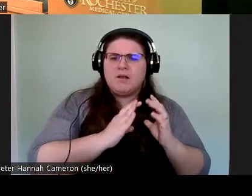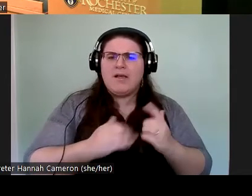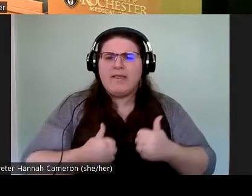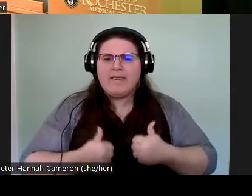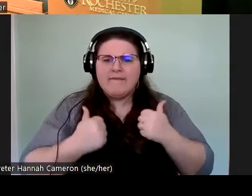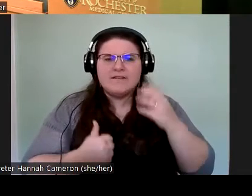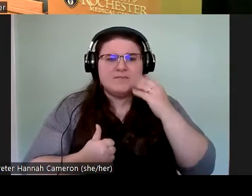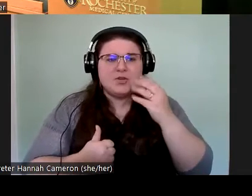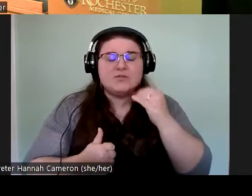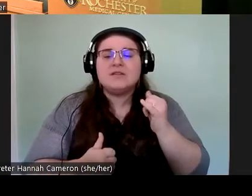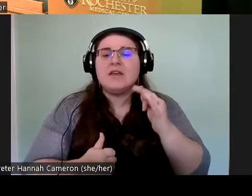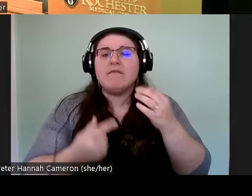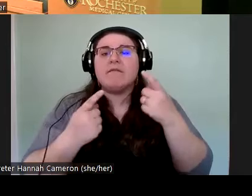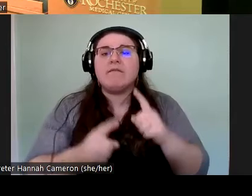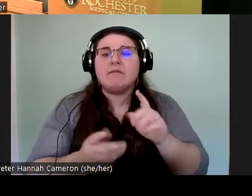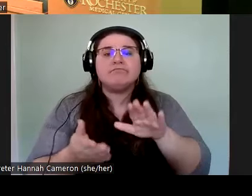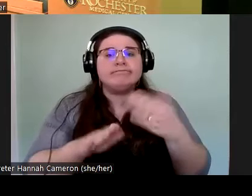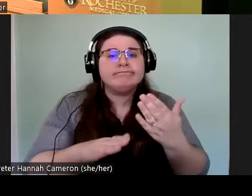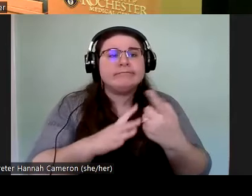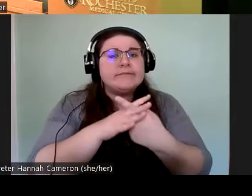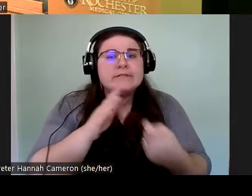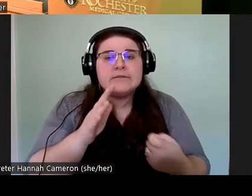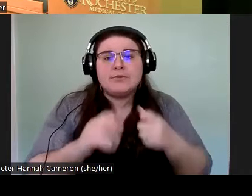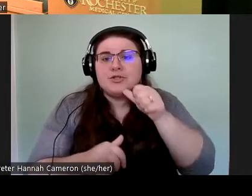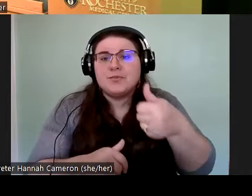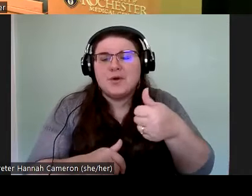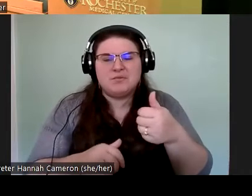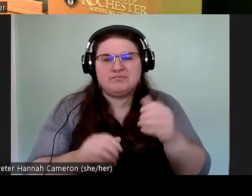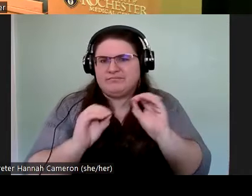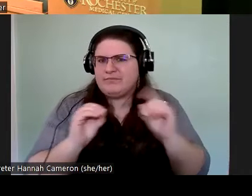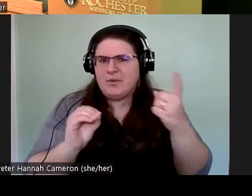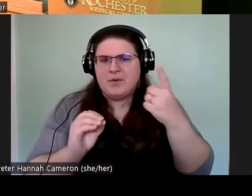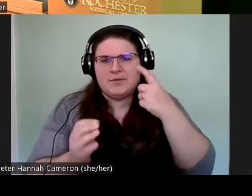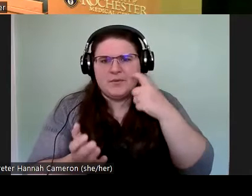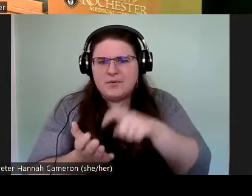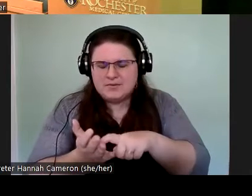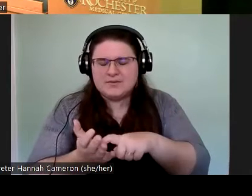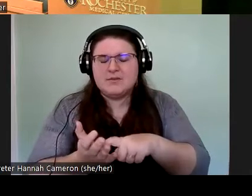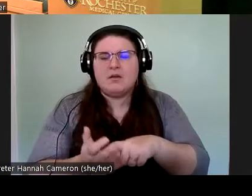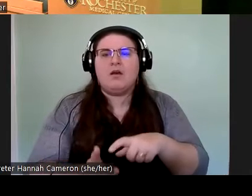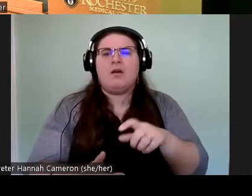tomorrow no one would actually notice and what he came to realized is that certainly the impacts of